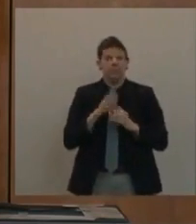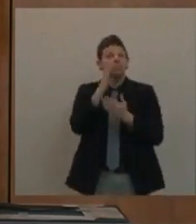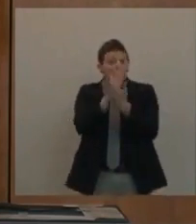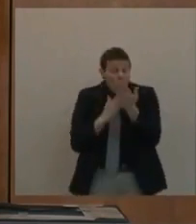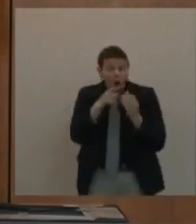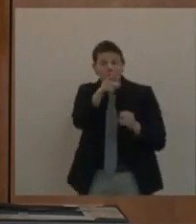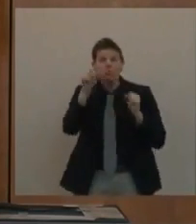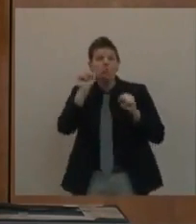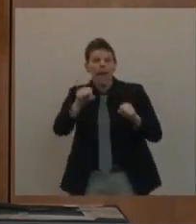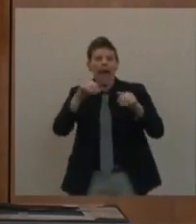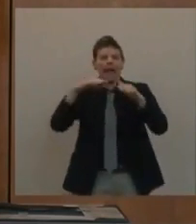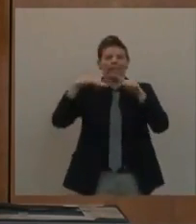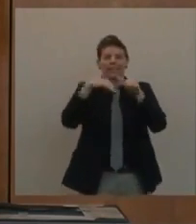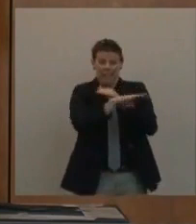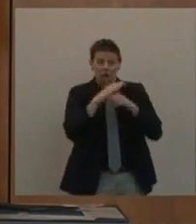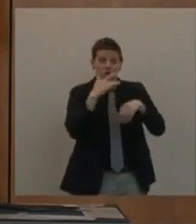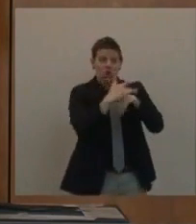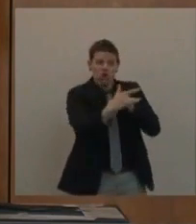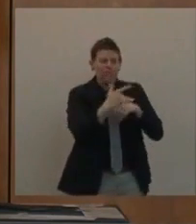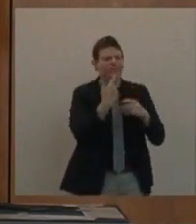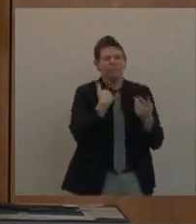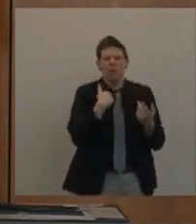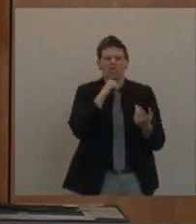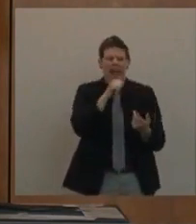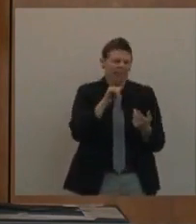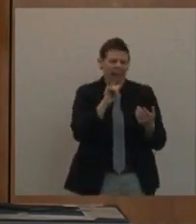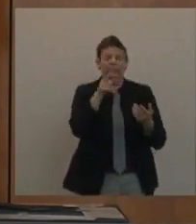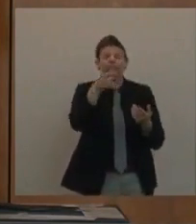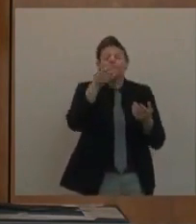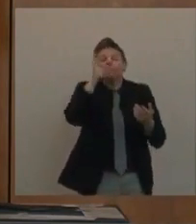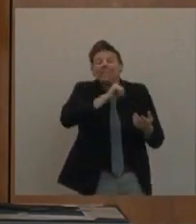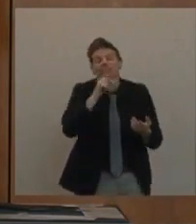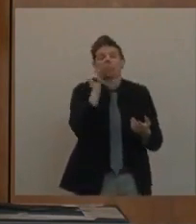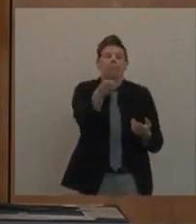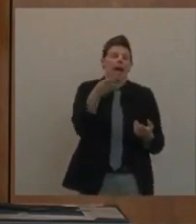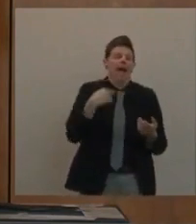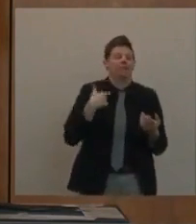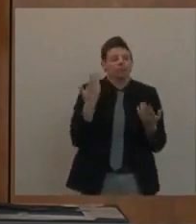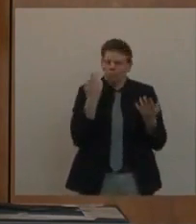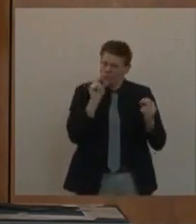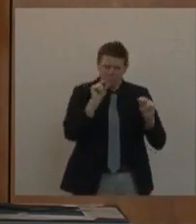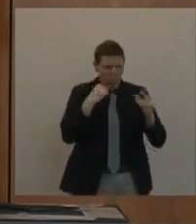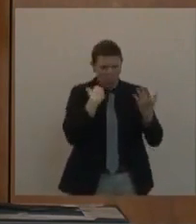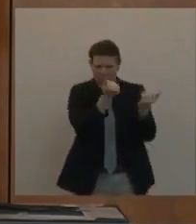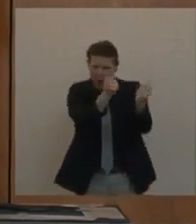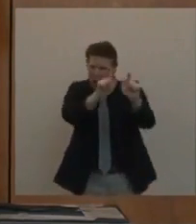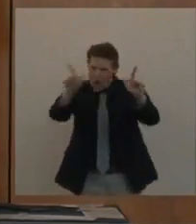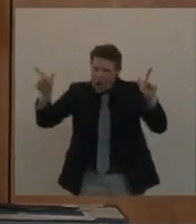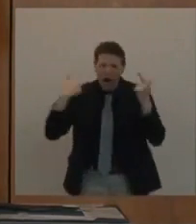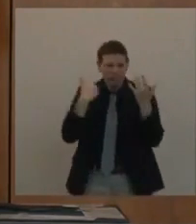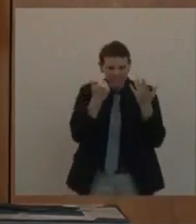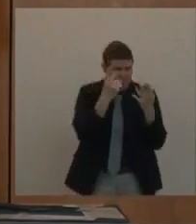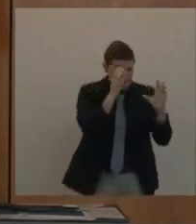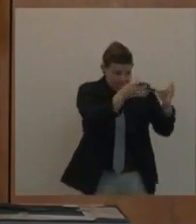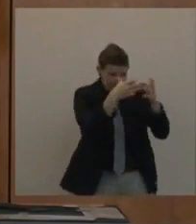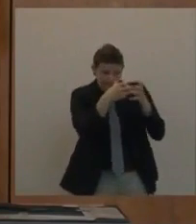WE SHOULD NOT BE OFFERING PROGRAMS WHERE SOME FOLKS GET IN EARLY ENOUGH, AND SOME FOLKS AR LEFT BEHIND.